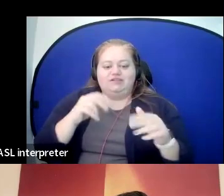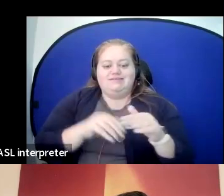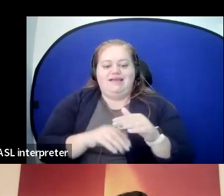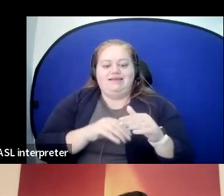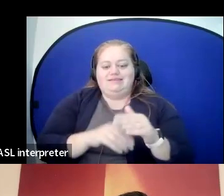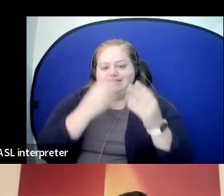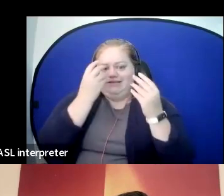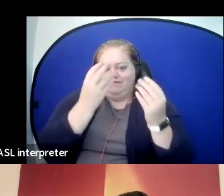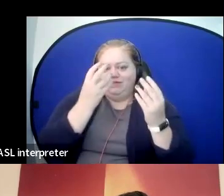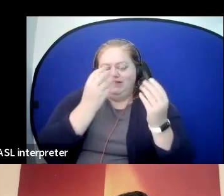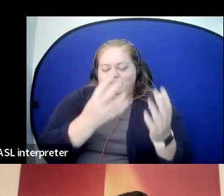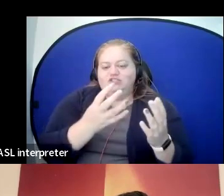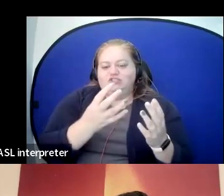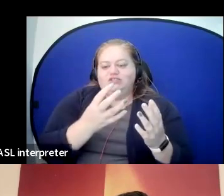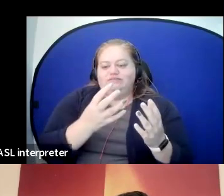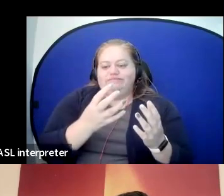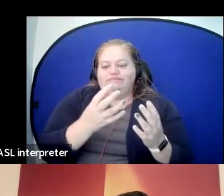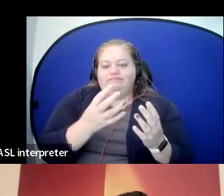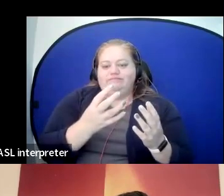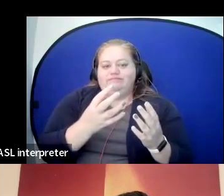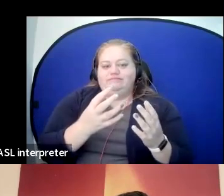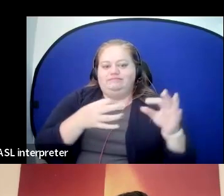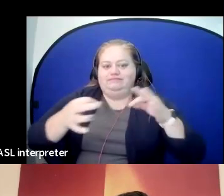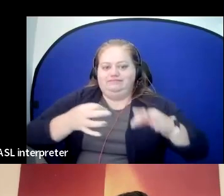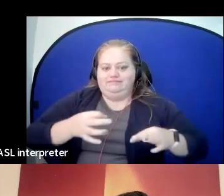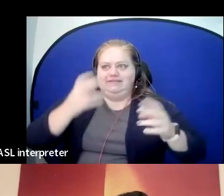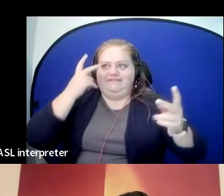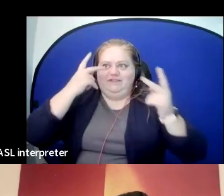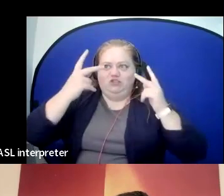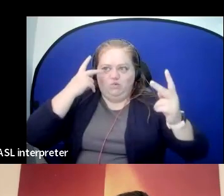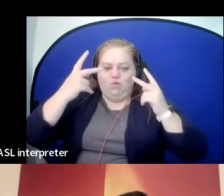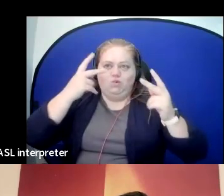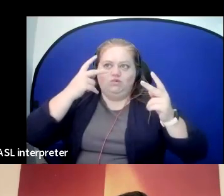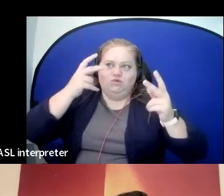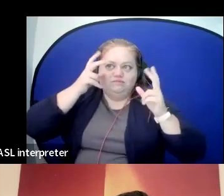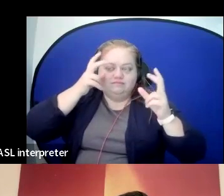that is contained in a visual manner that requires vision to access it.